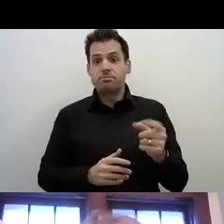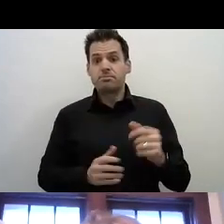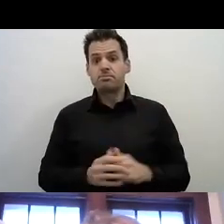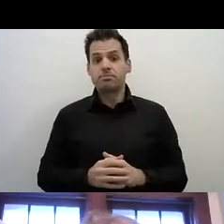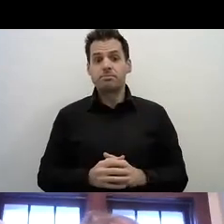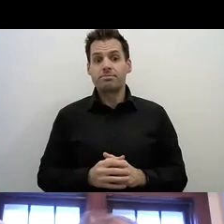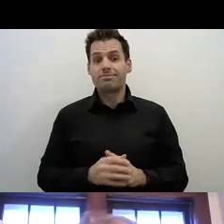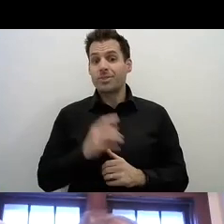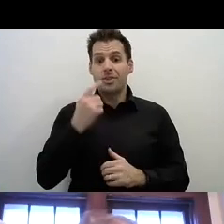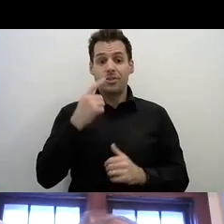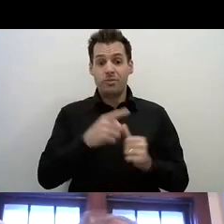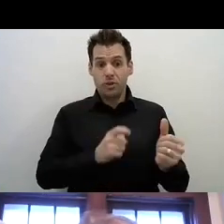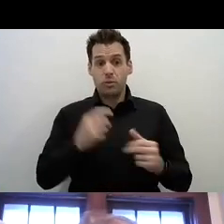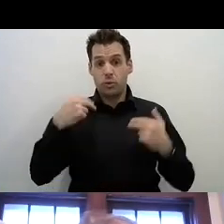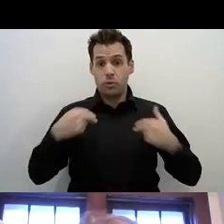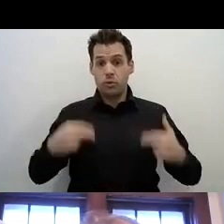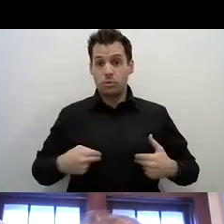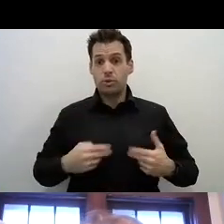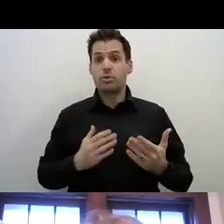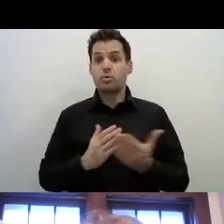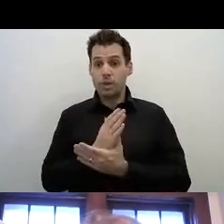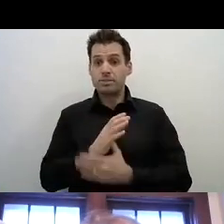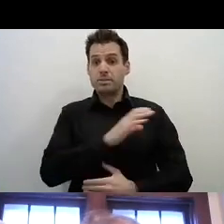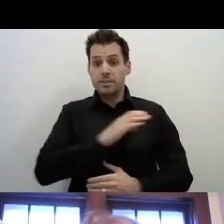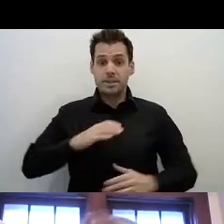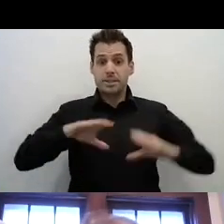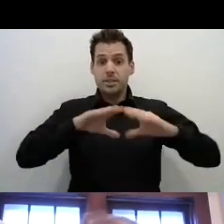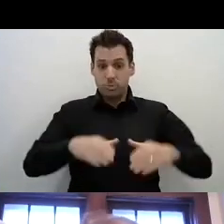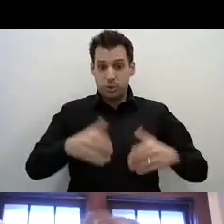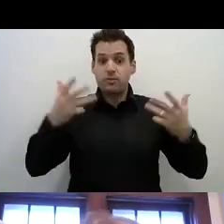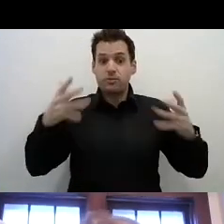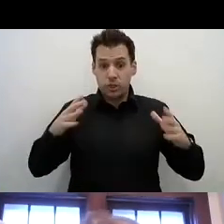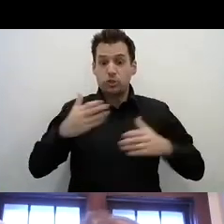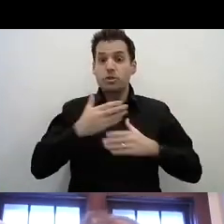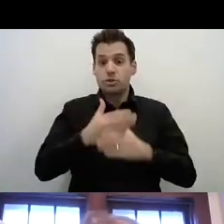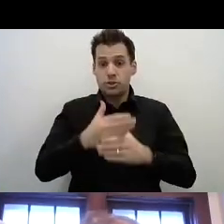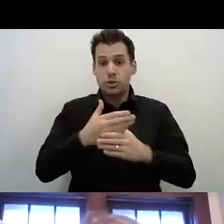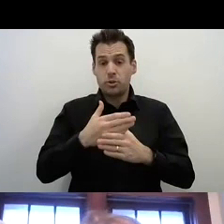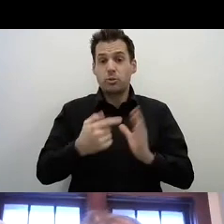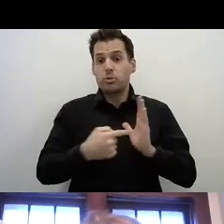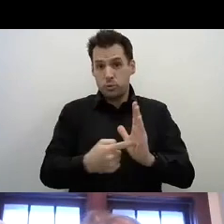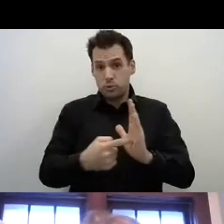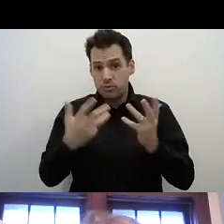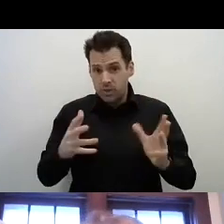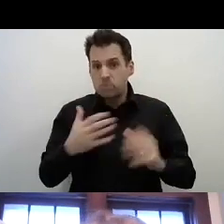manitoba human rights commission was shared so please uh be in touch with us and um there are